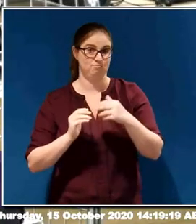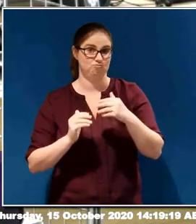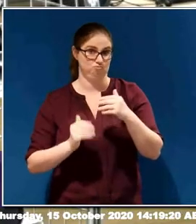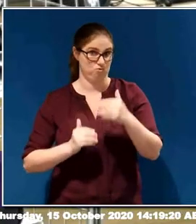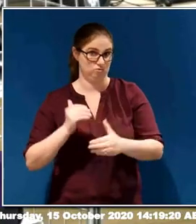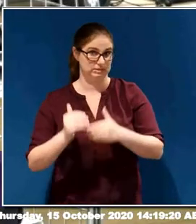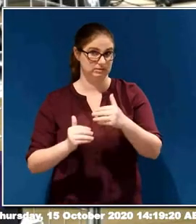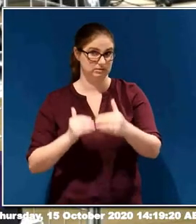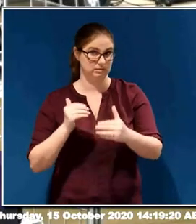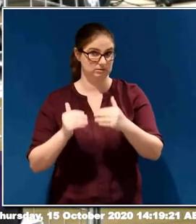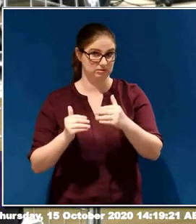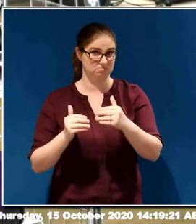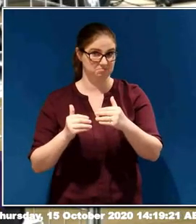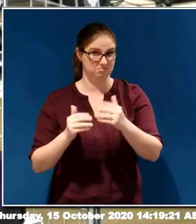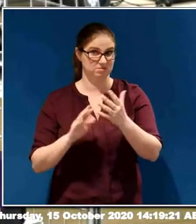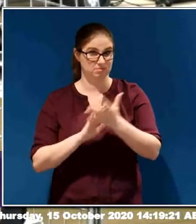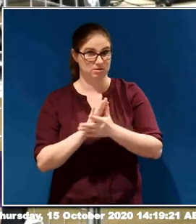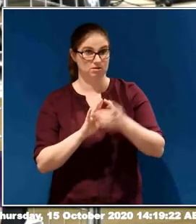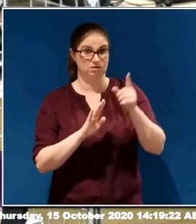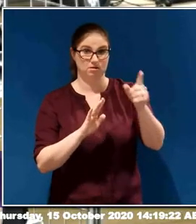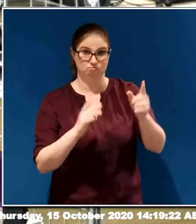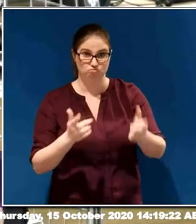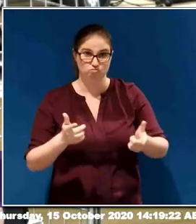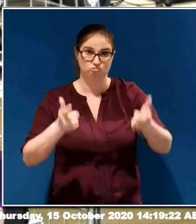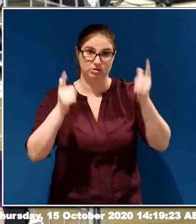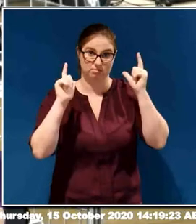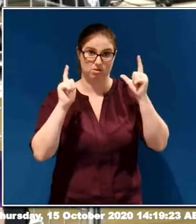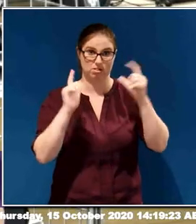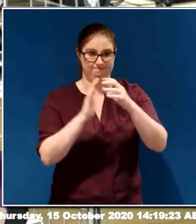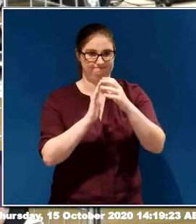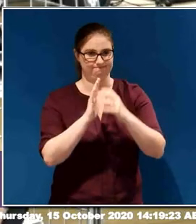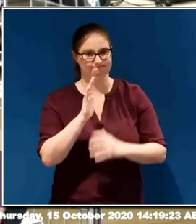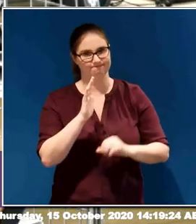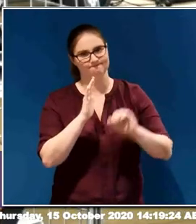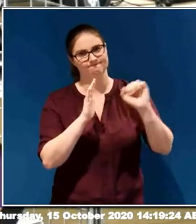of possible exclusion, correct? Yes.